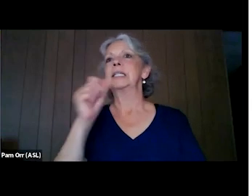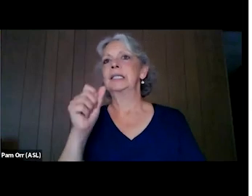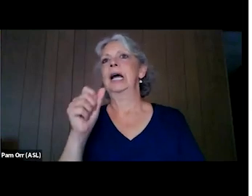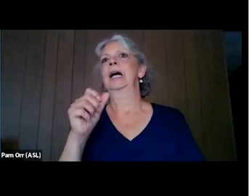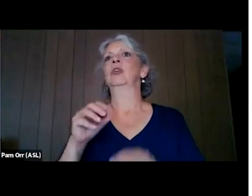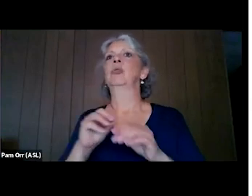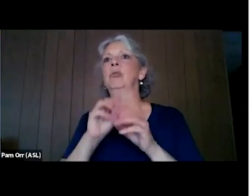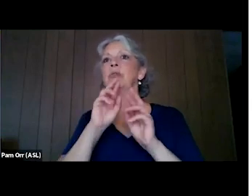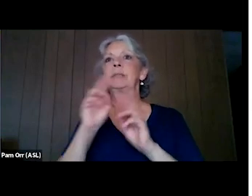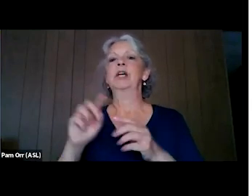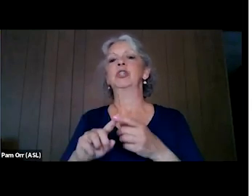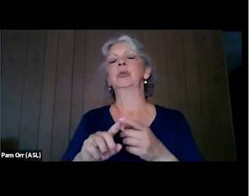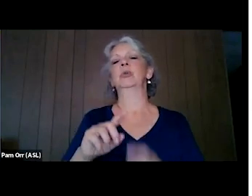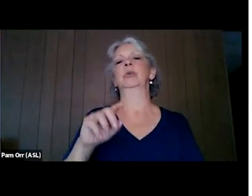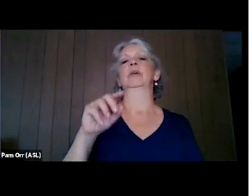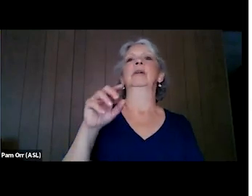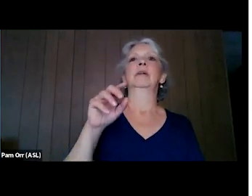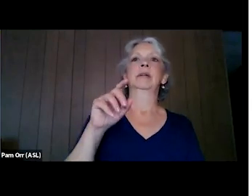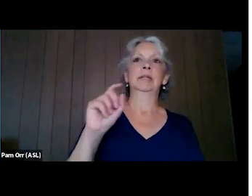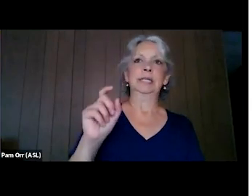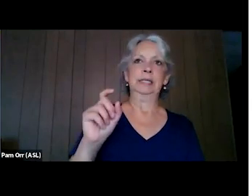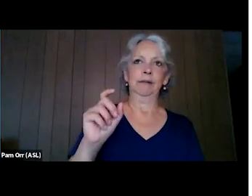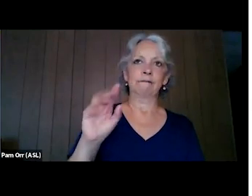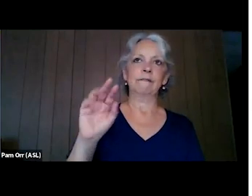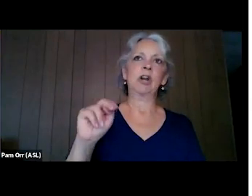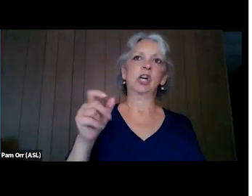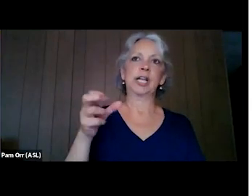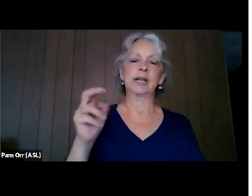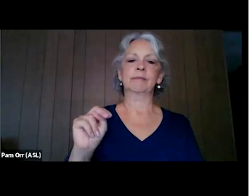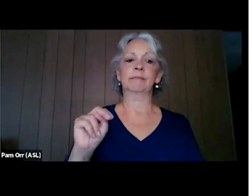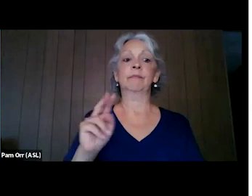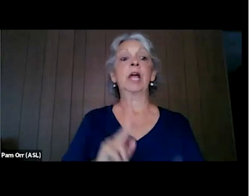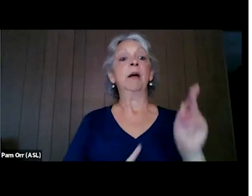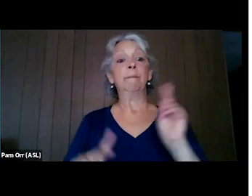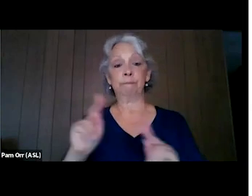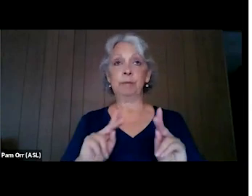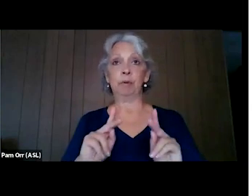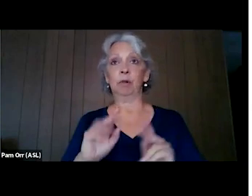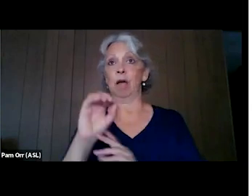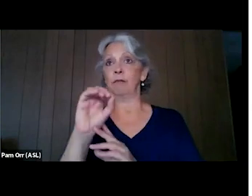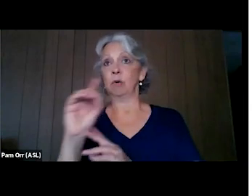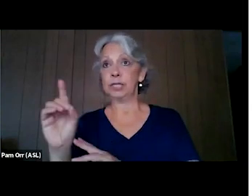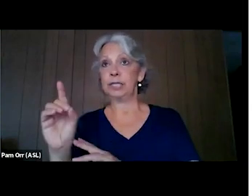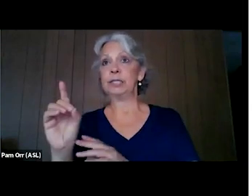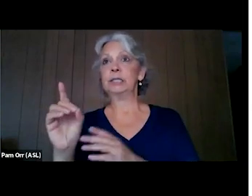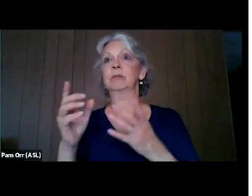People who are using xylazine and become overly sedated are at risk of having injuries from falls,